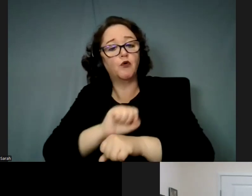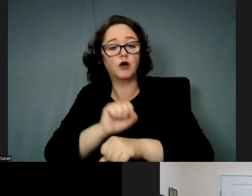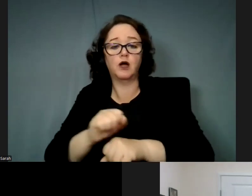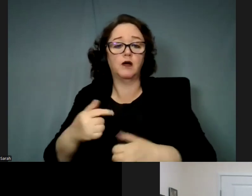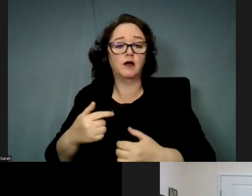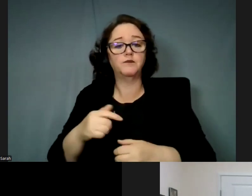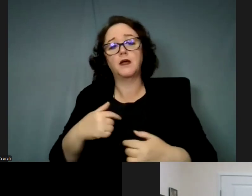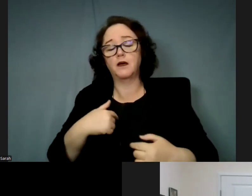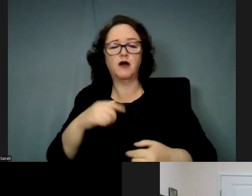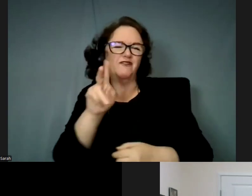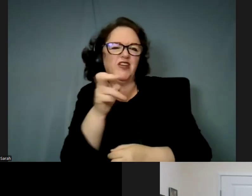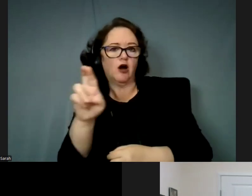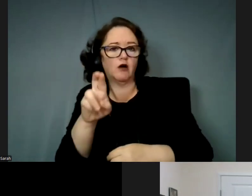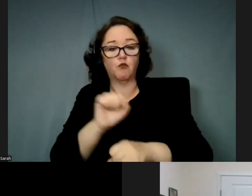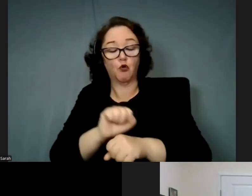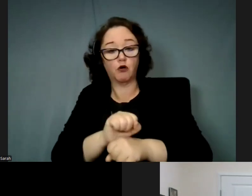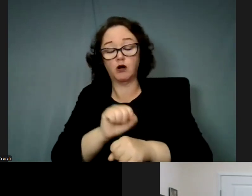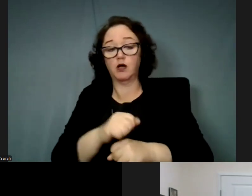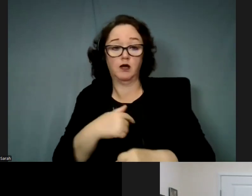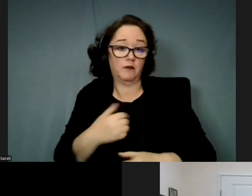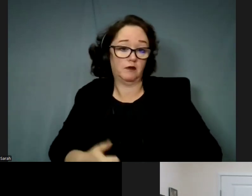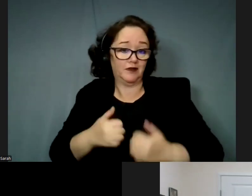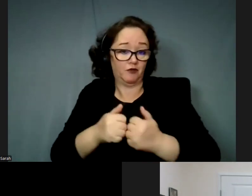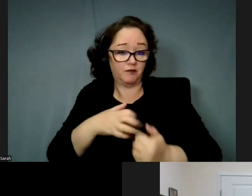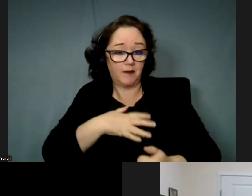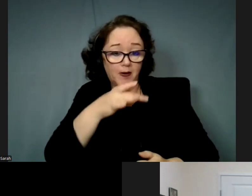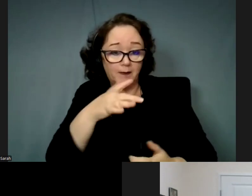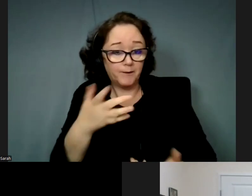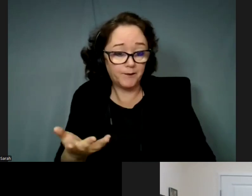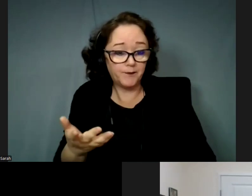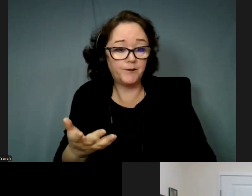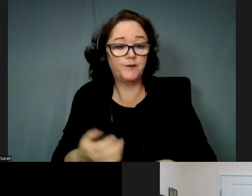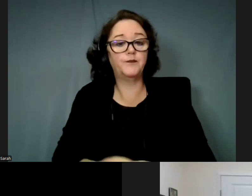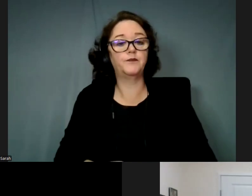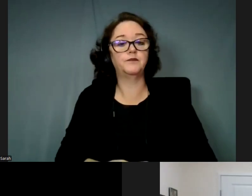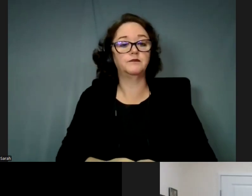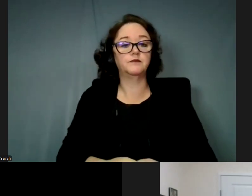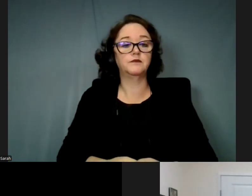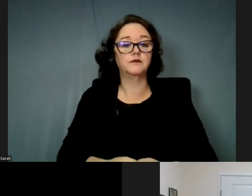when I was in grad school, when I needed home health care aides